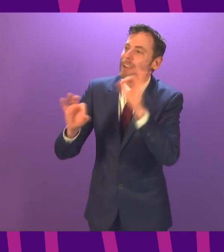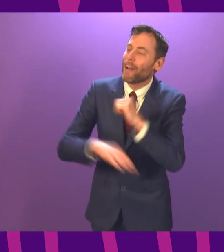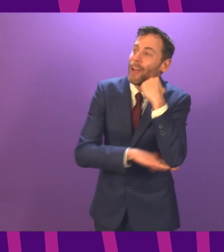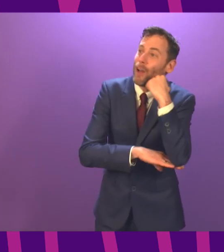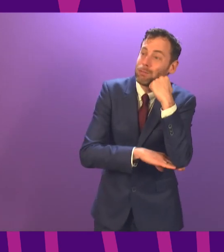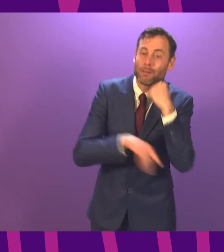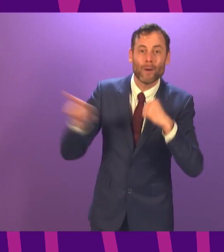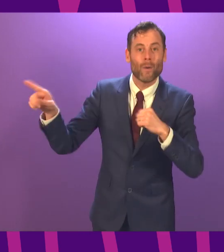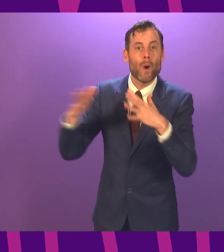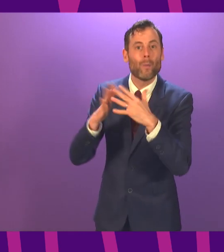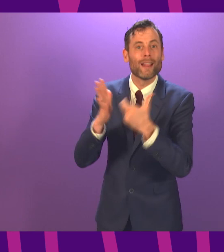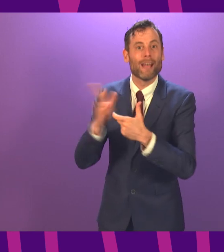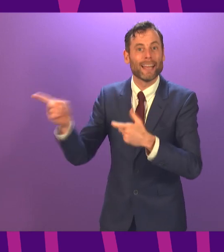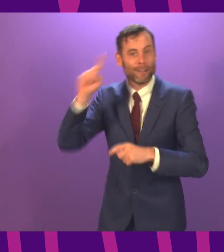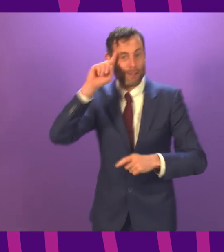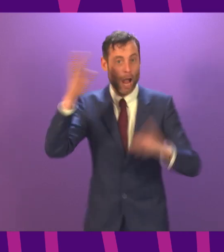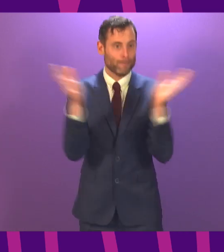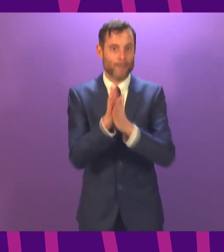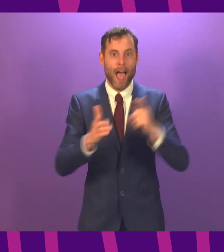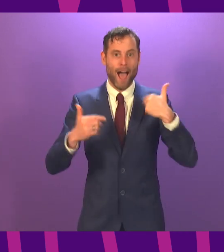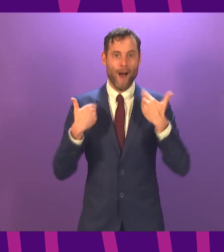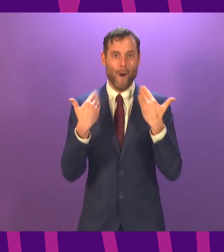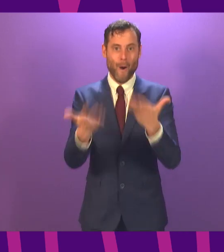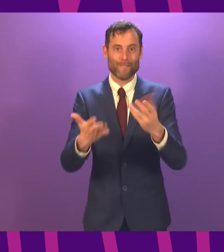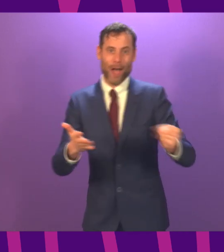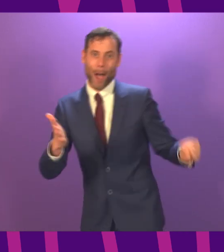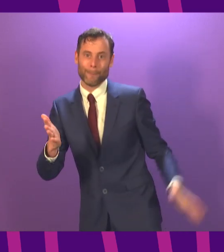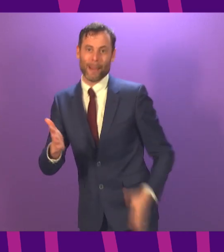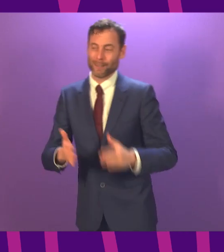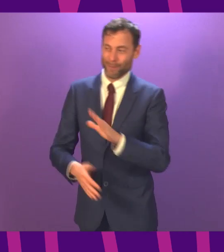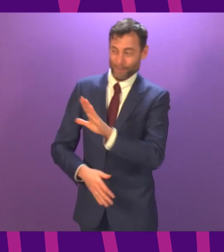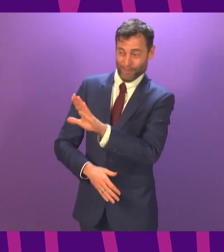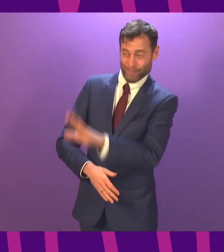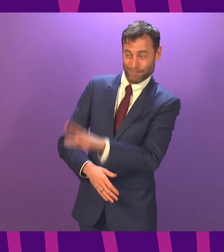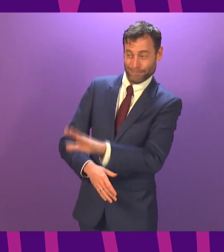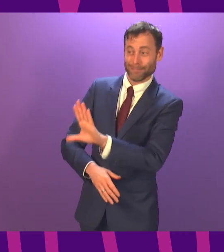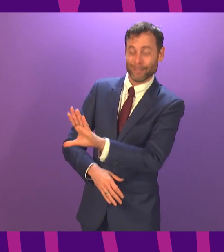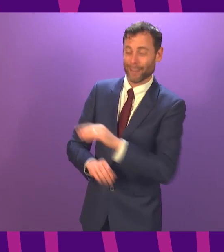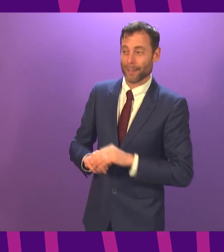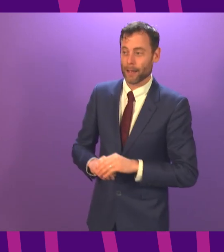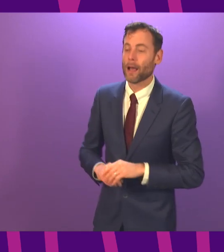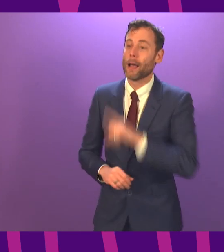Where to start? First, let us not lose sight of the irony of the situation that the Liberal